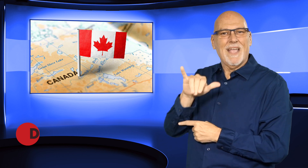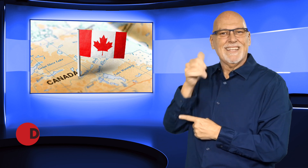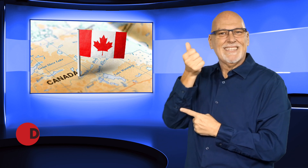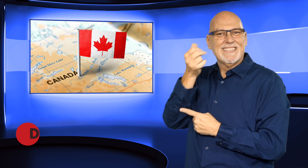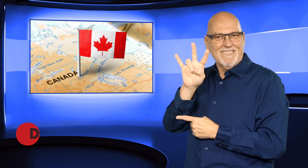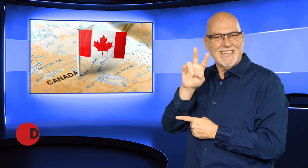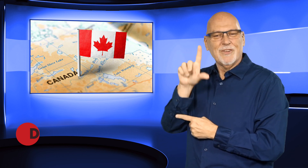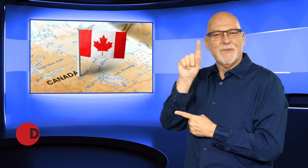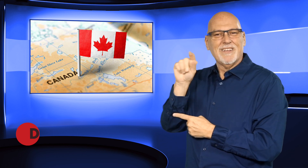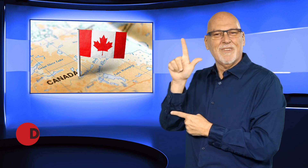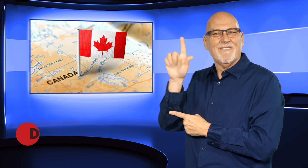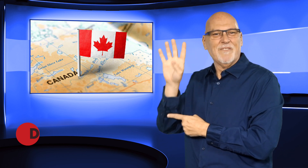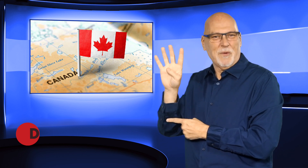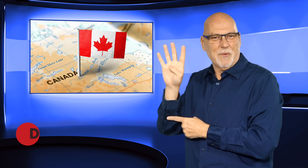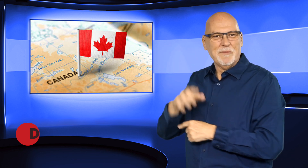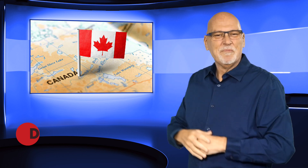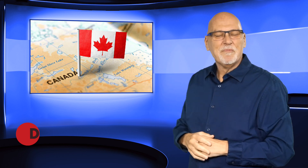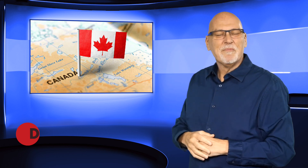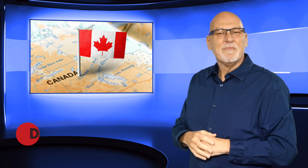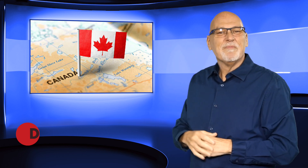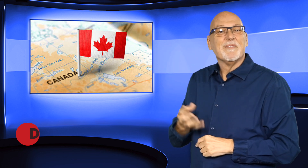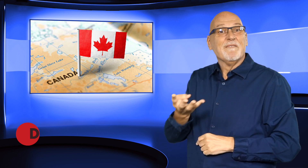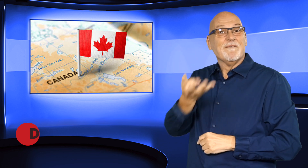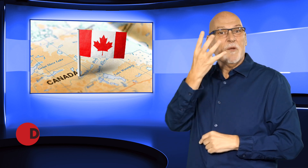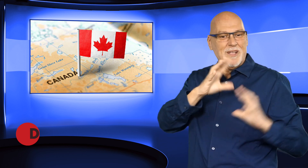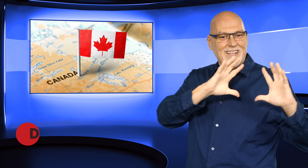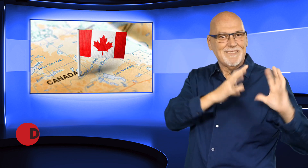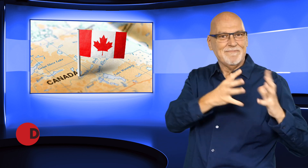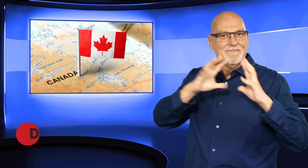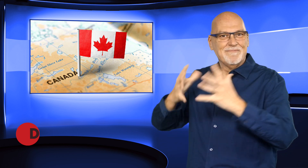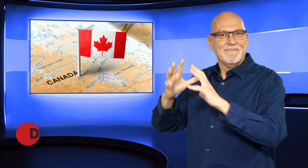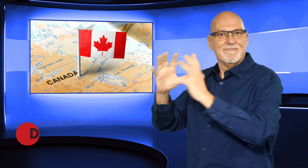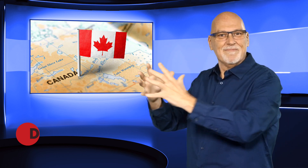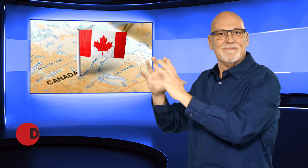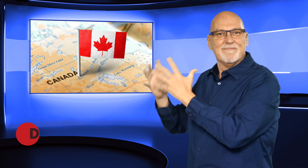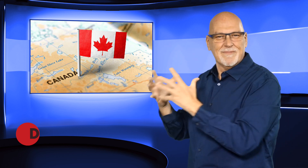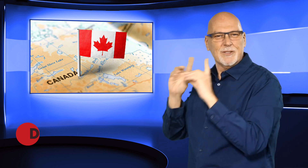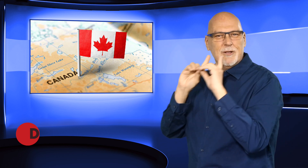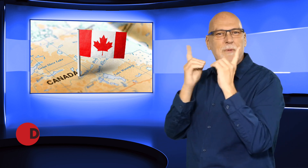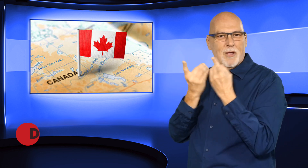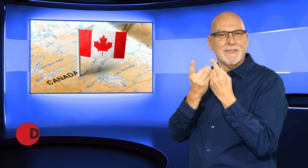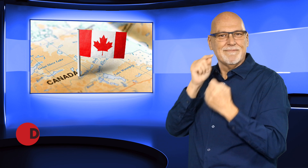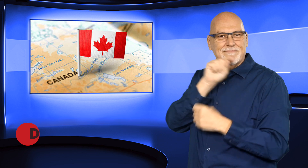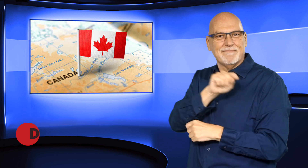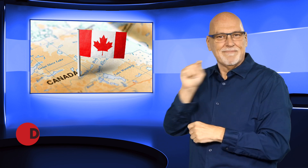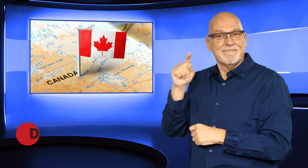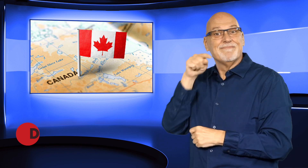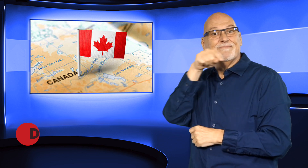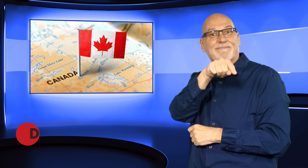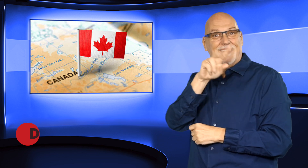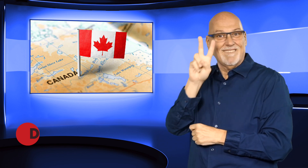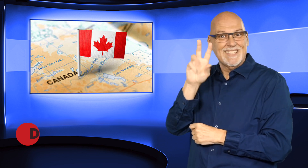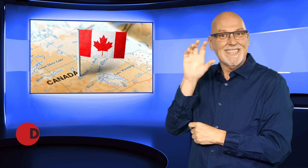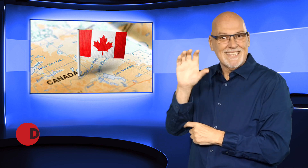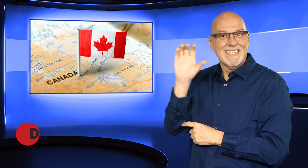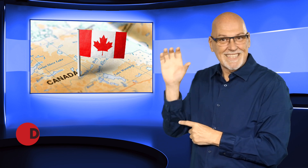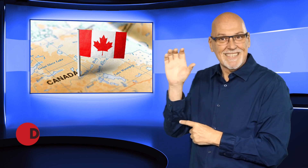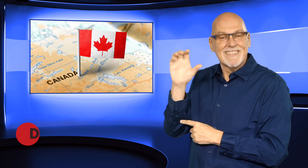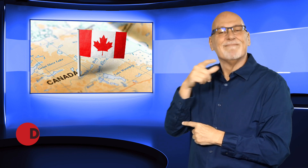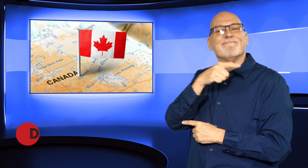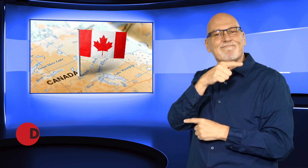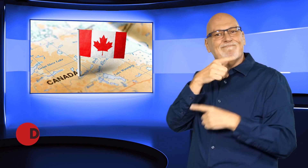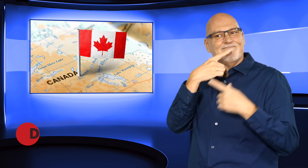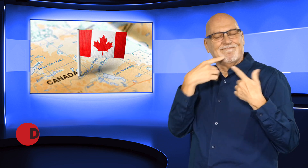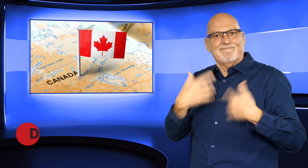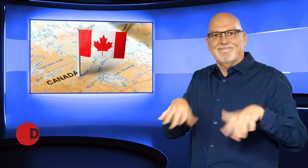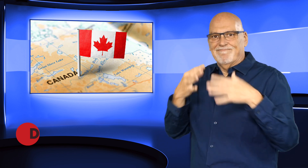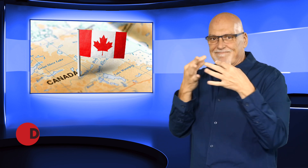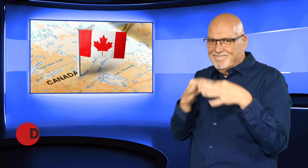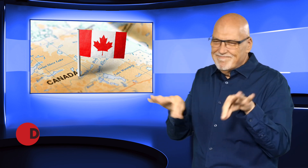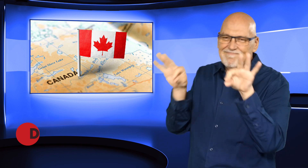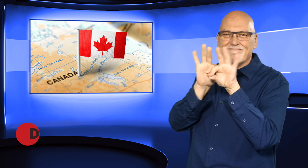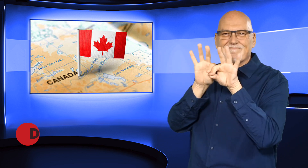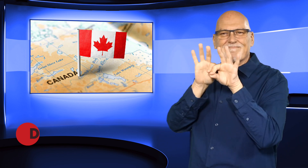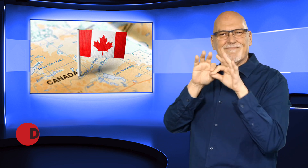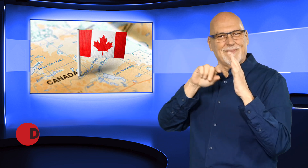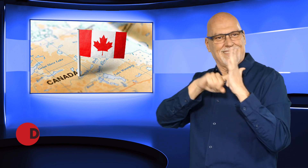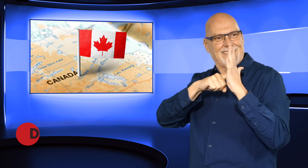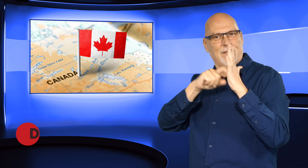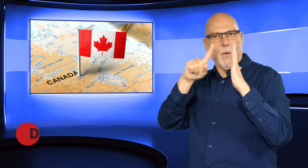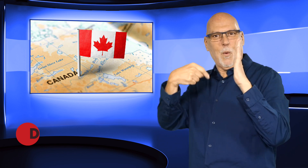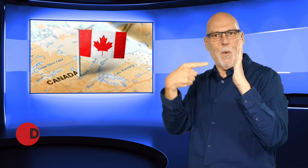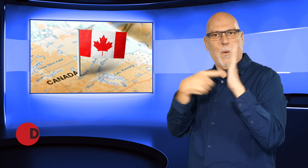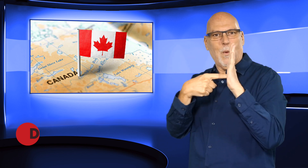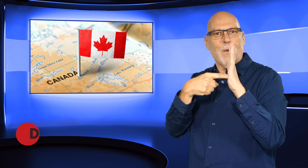on May 17, 2024. Four departments at VCC who have played key roles